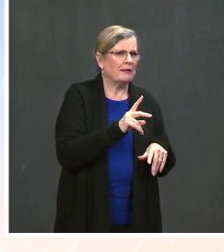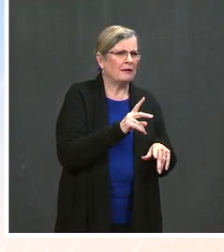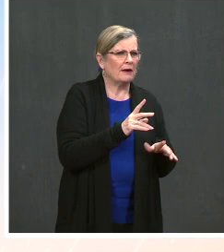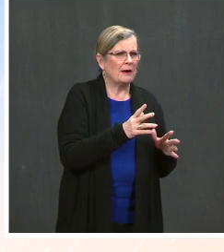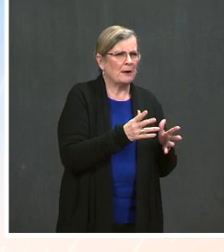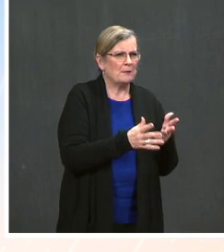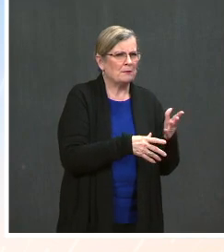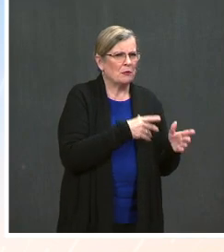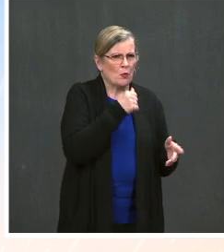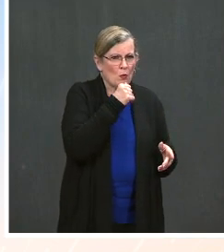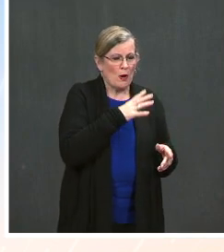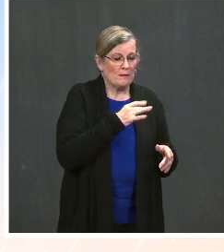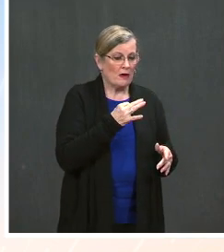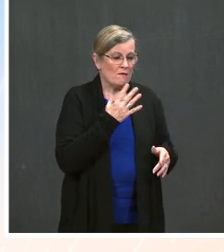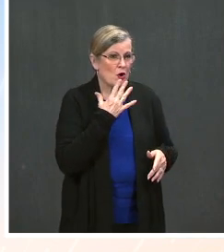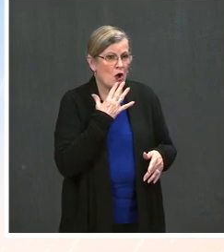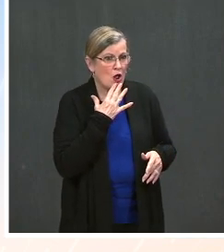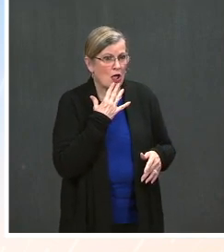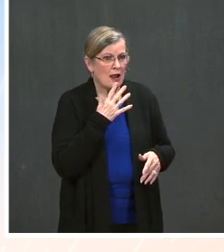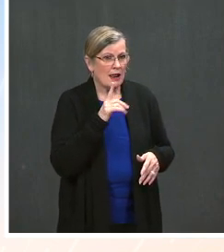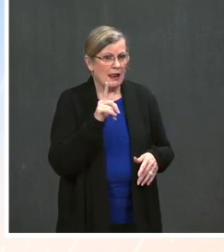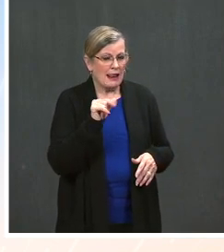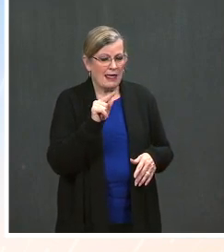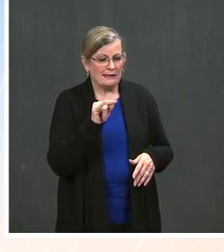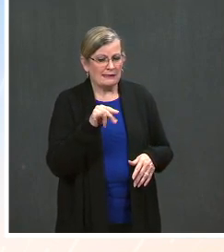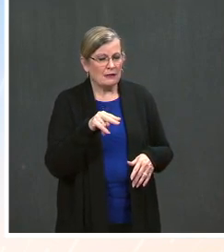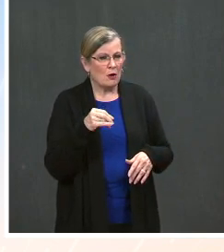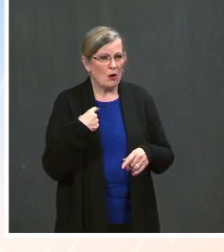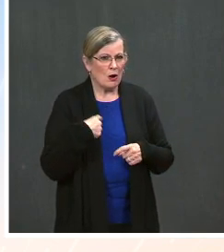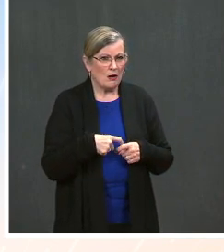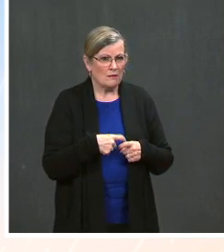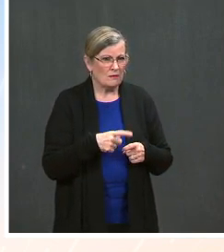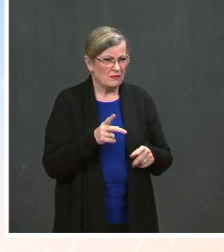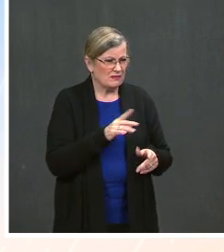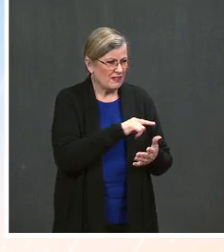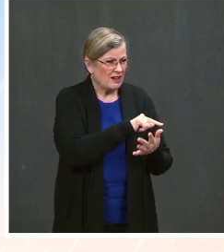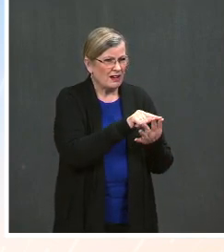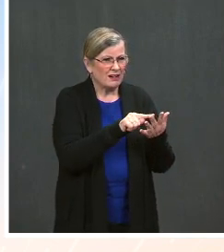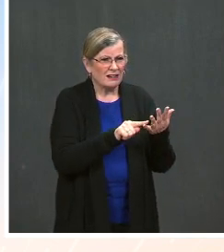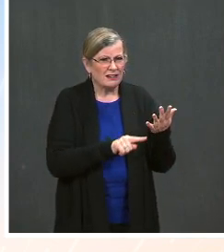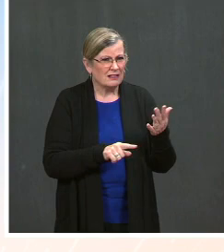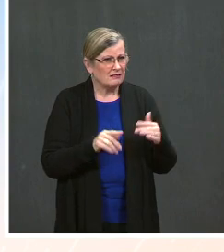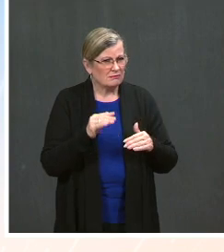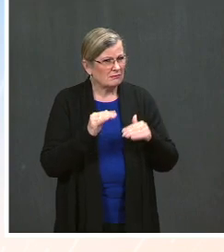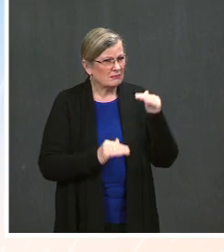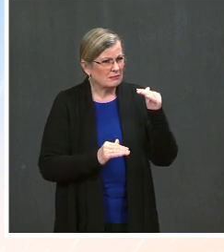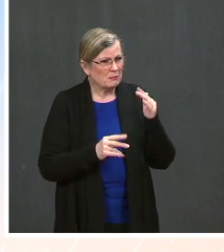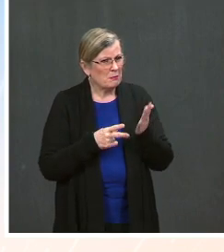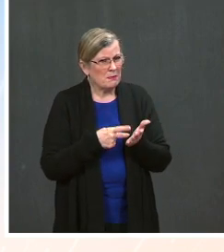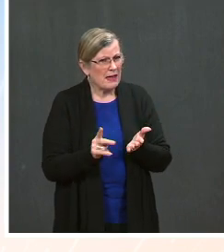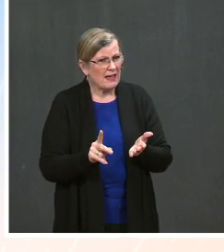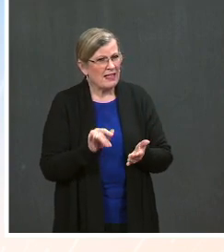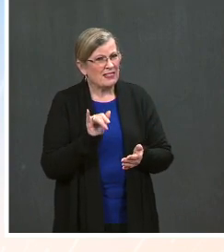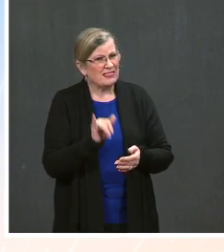So what I want to do is do deeper dives with these stats, because you can't fix a problem --